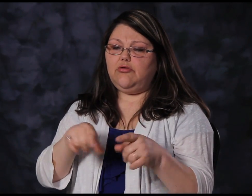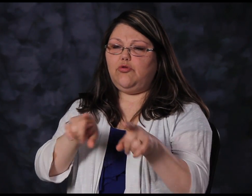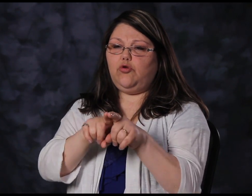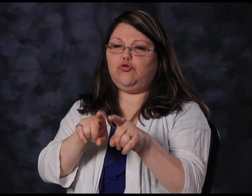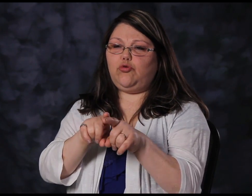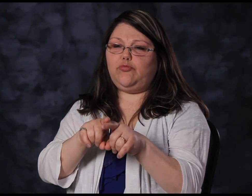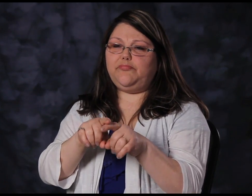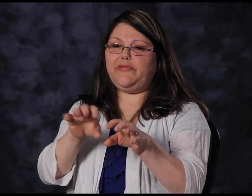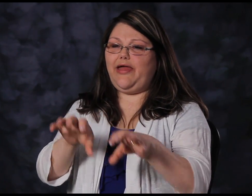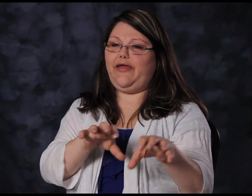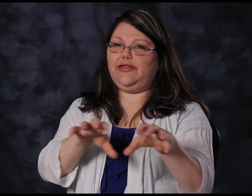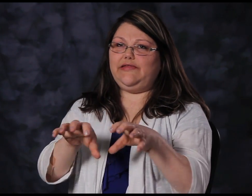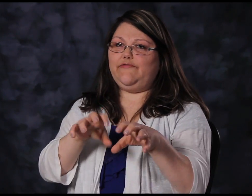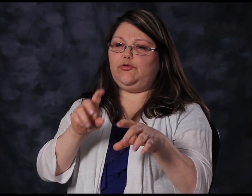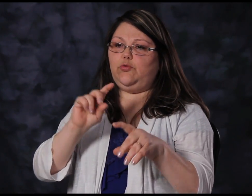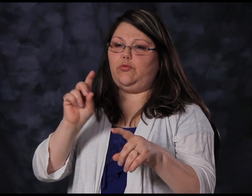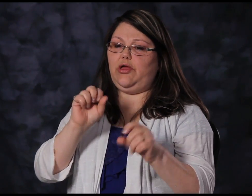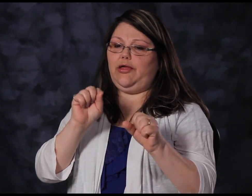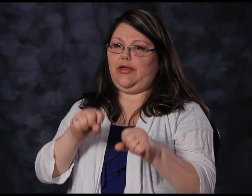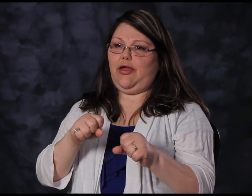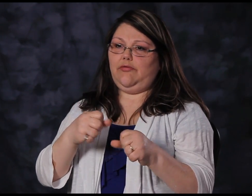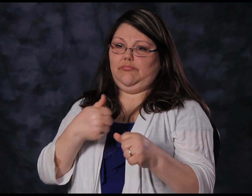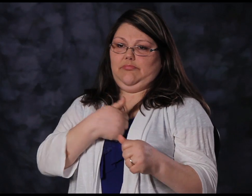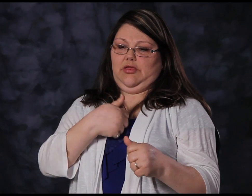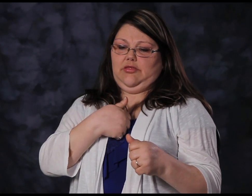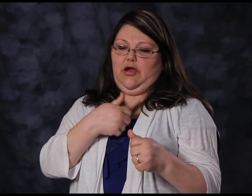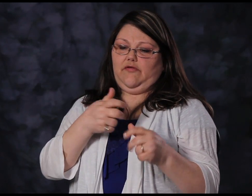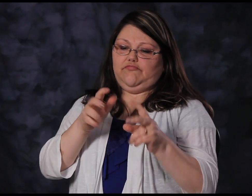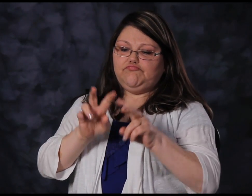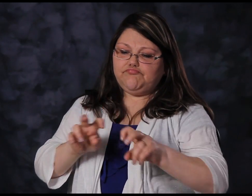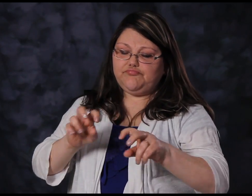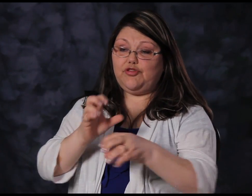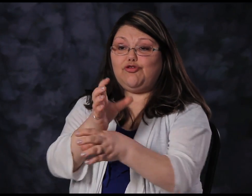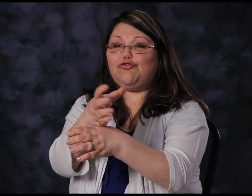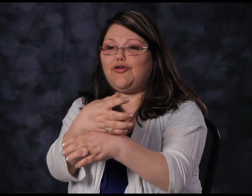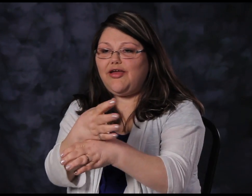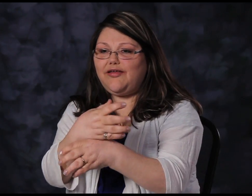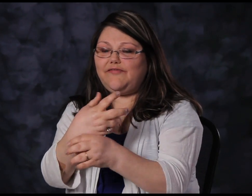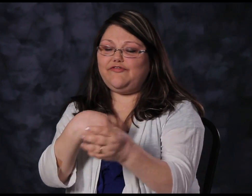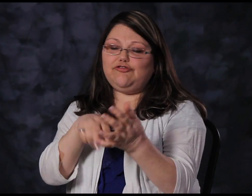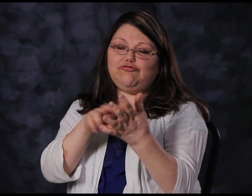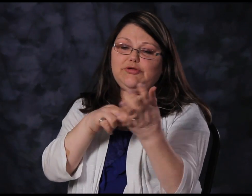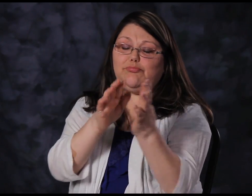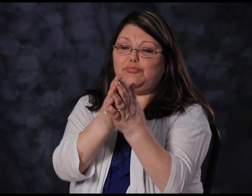I go for walks and take my dog out on walks; I have conversations with my dog.